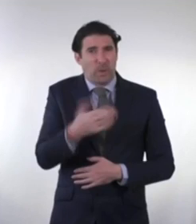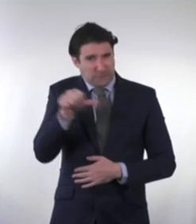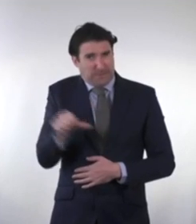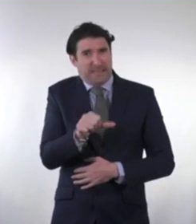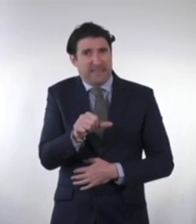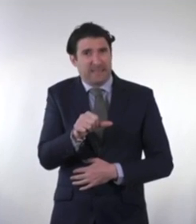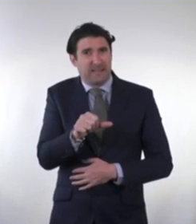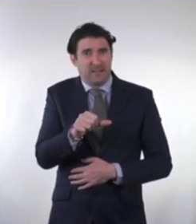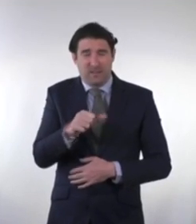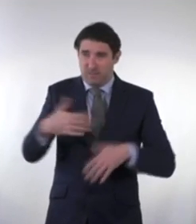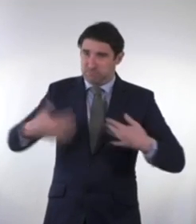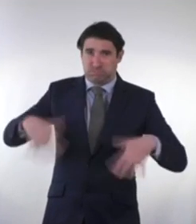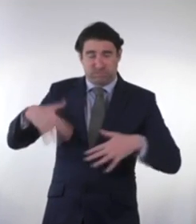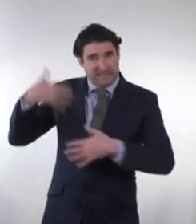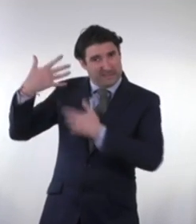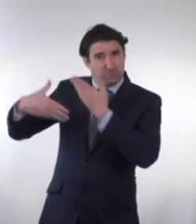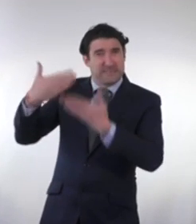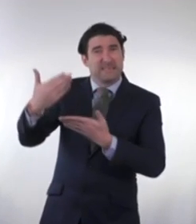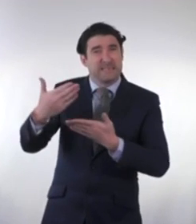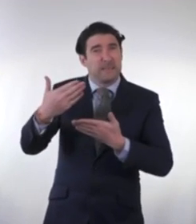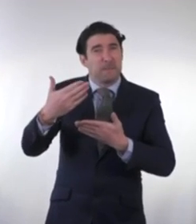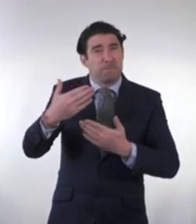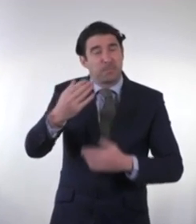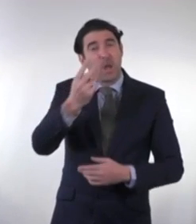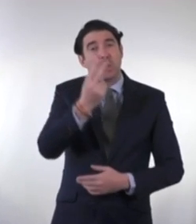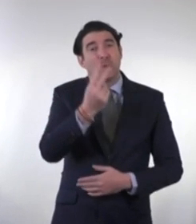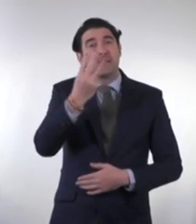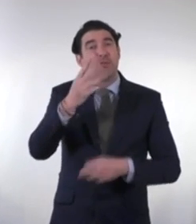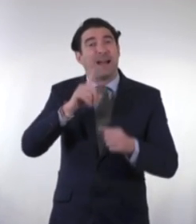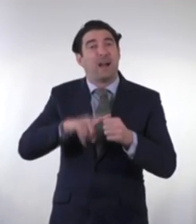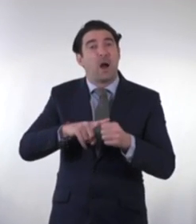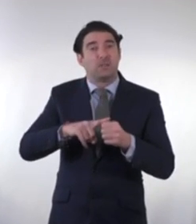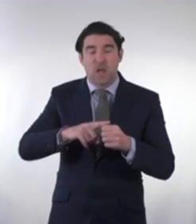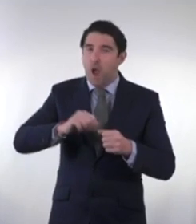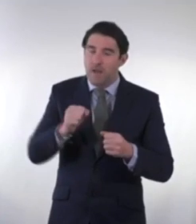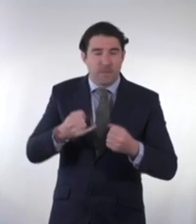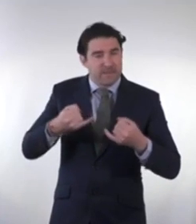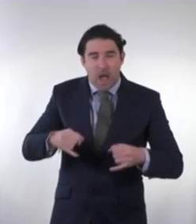there will not be any enforcement of evictions over Christmas and we are putting £180